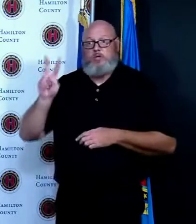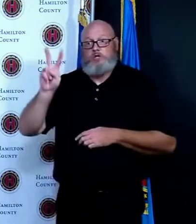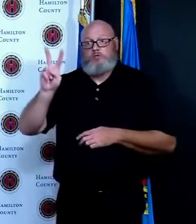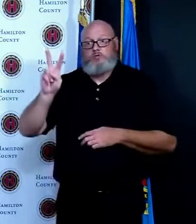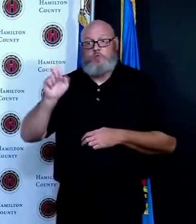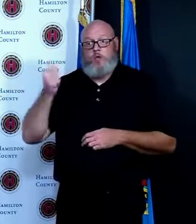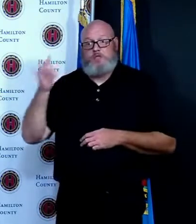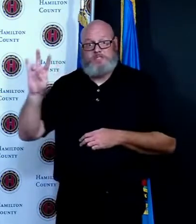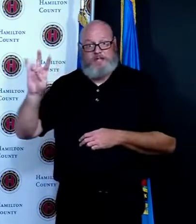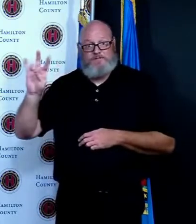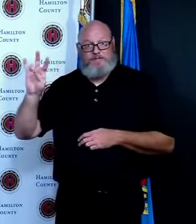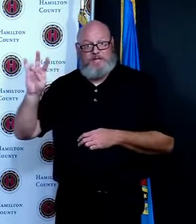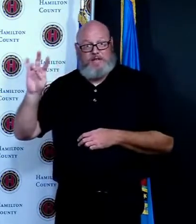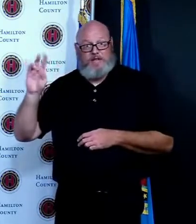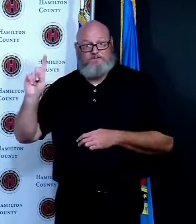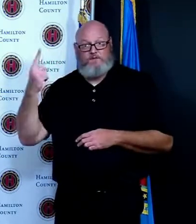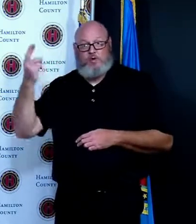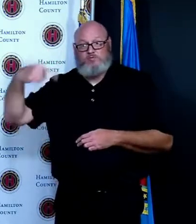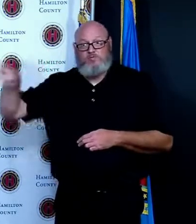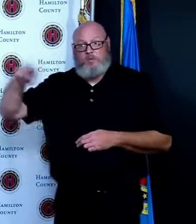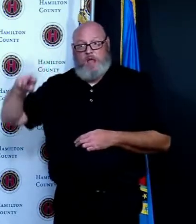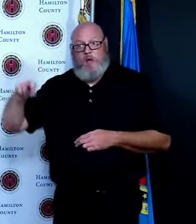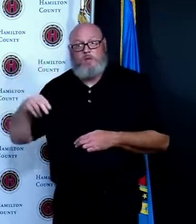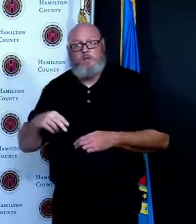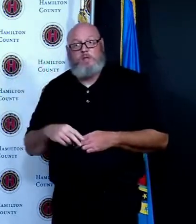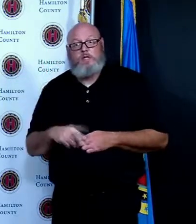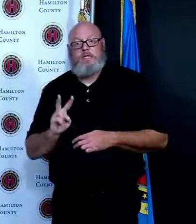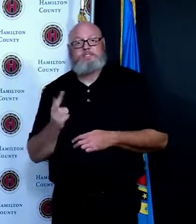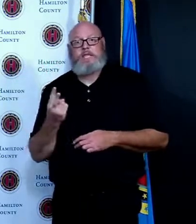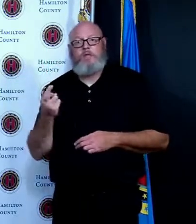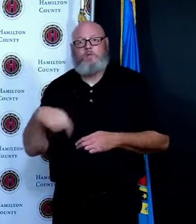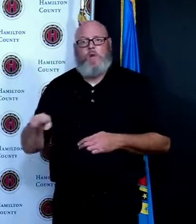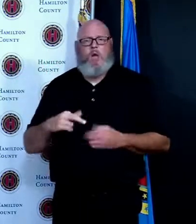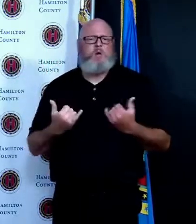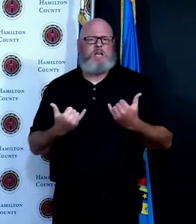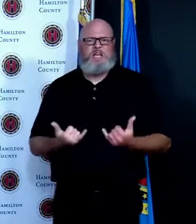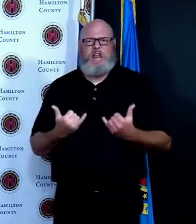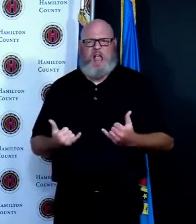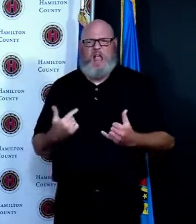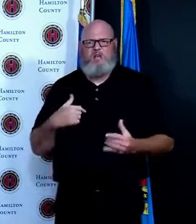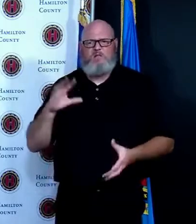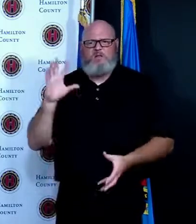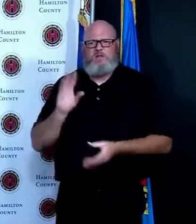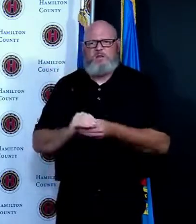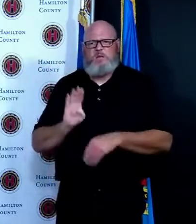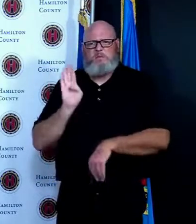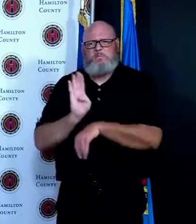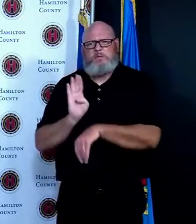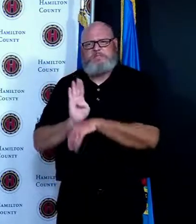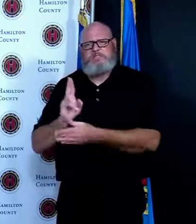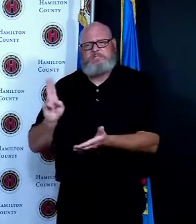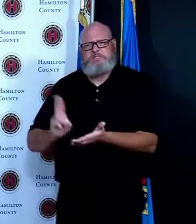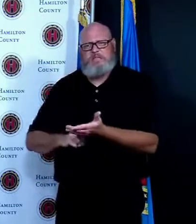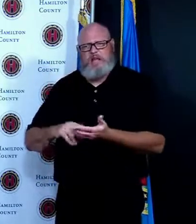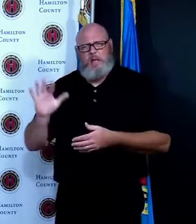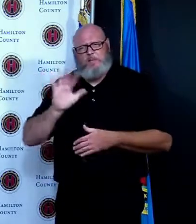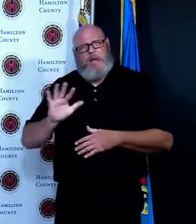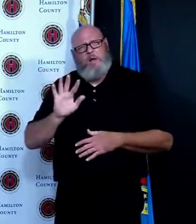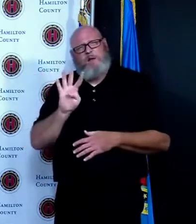round and are currently signing having businesses sign agreements we have 451 in this first tranche